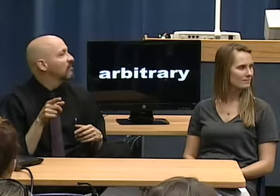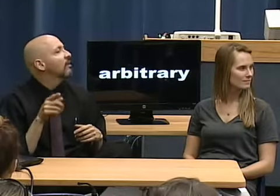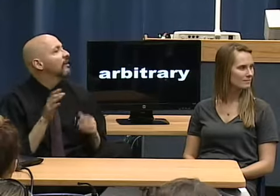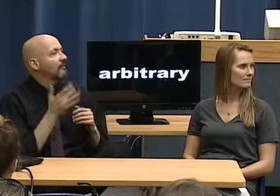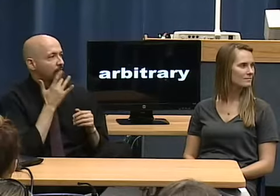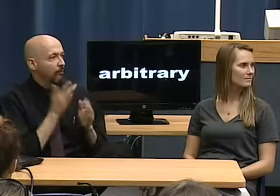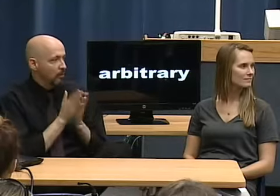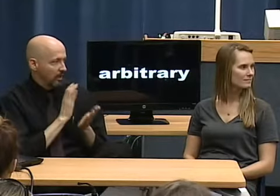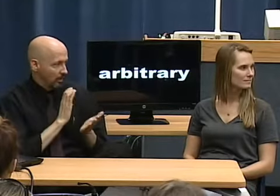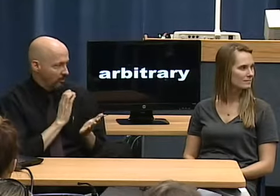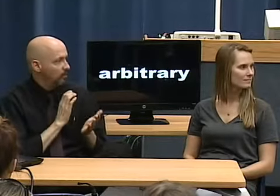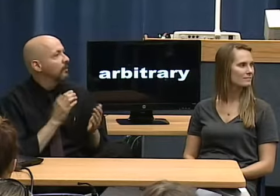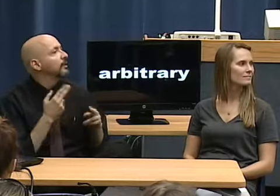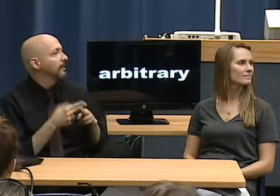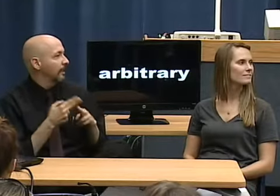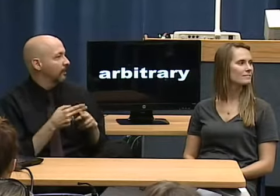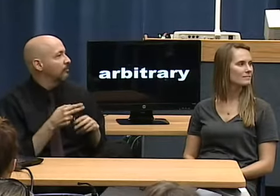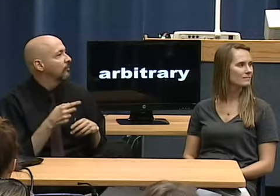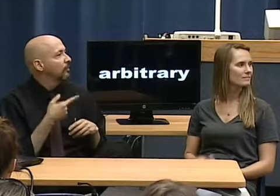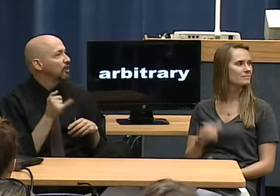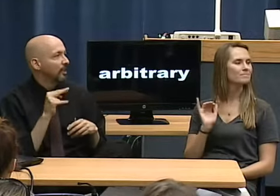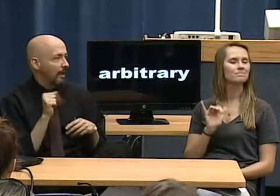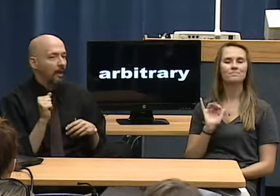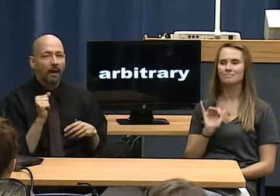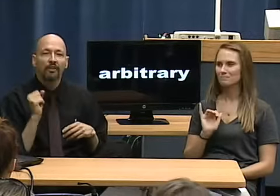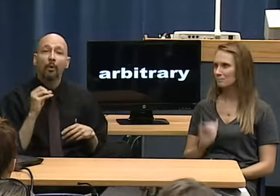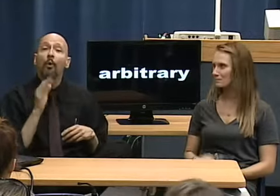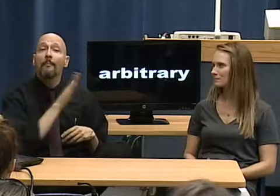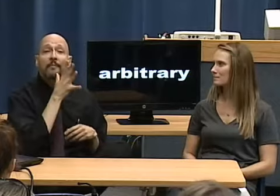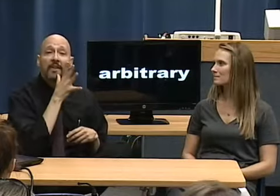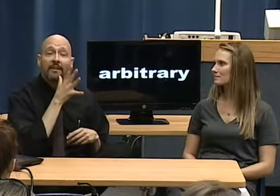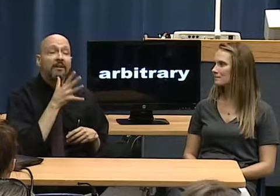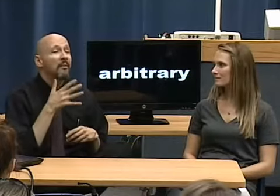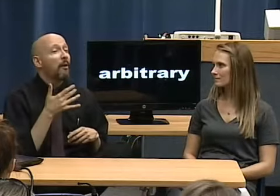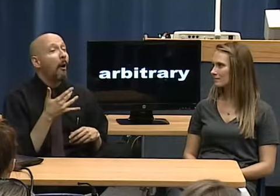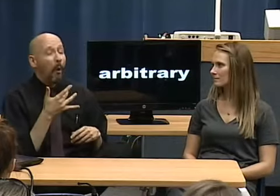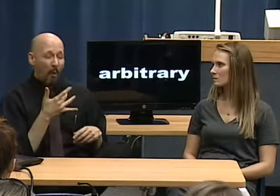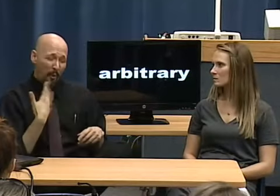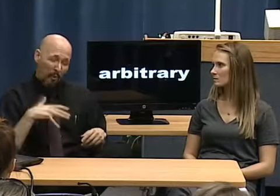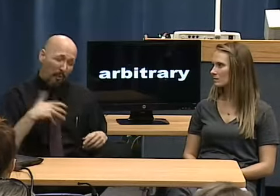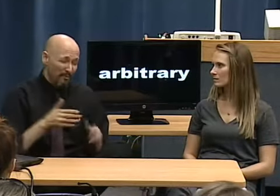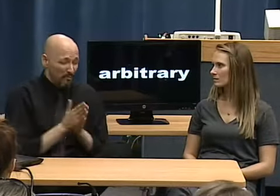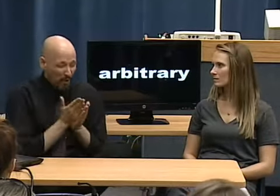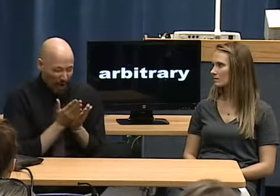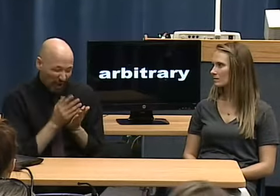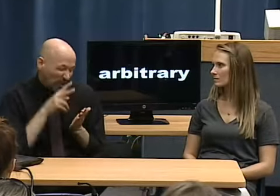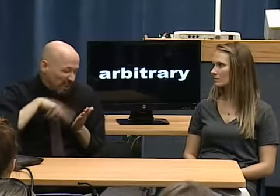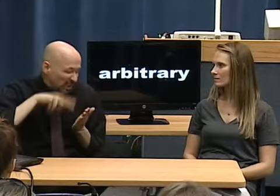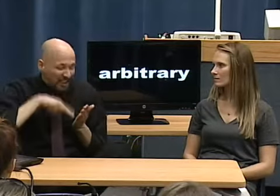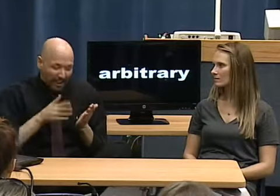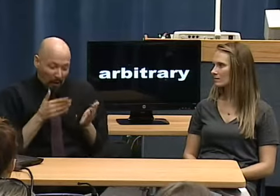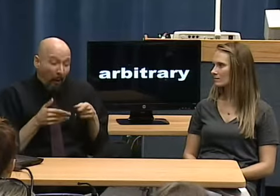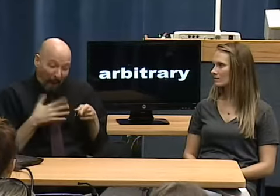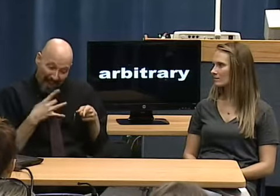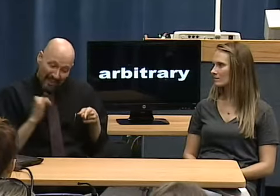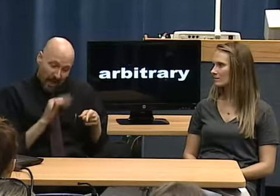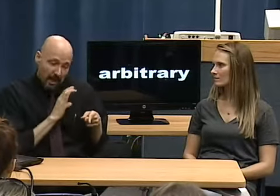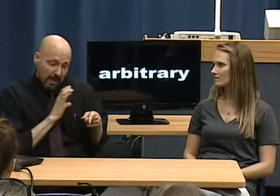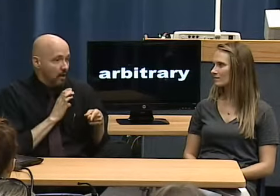Her favorite book's character's name Jenna. Ok, so, her mom was like, "Wow, this book! I'm reading... Oh, I like this character!